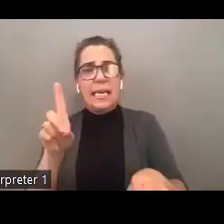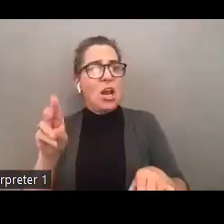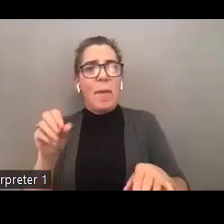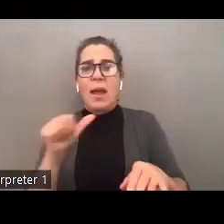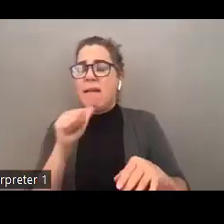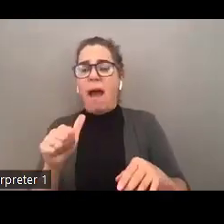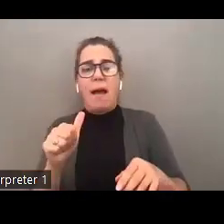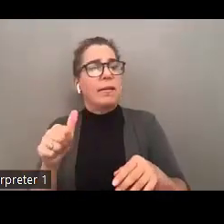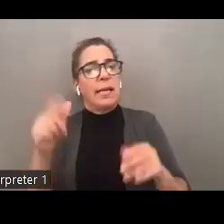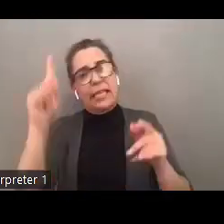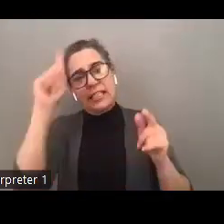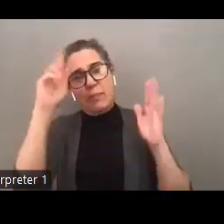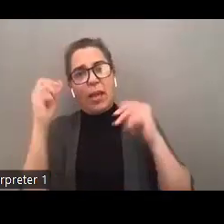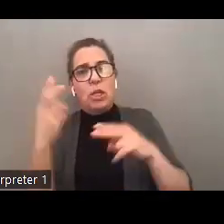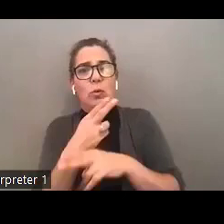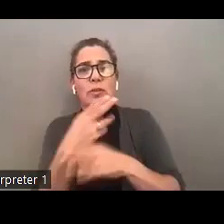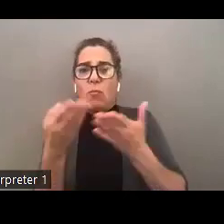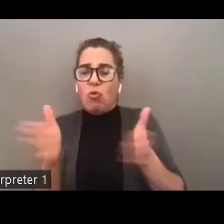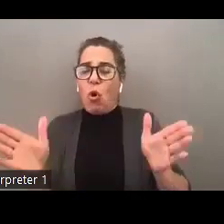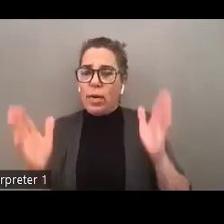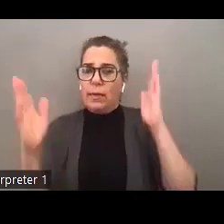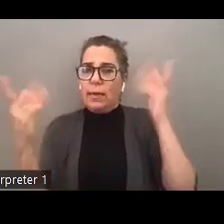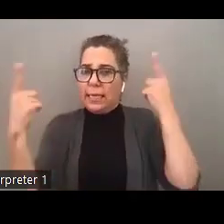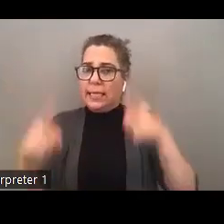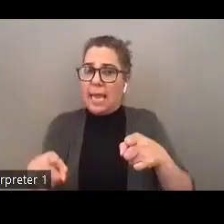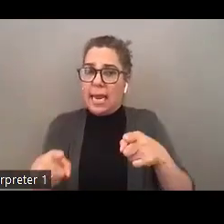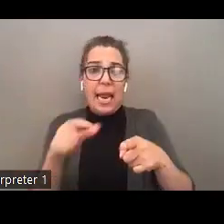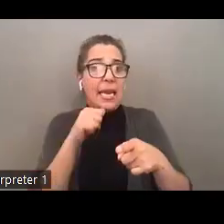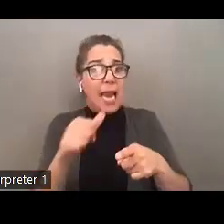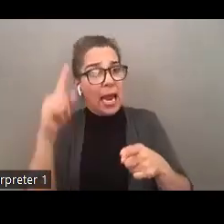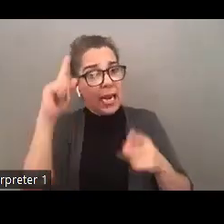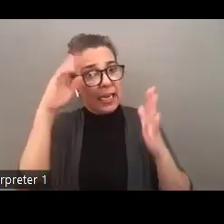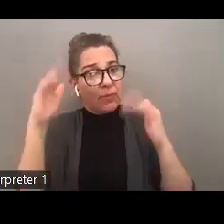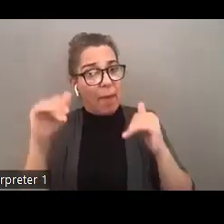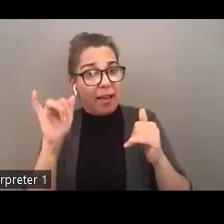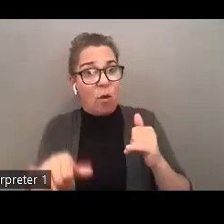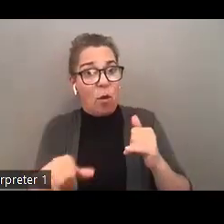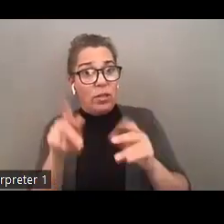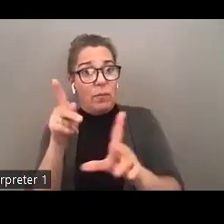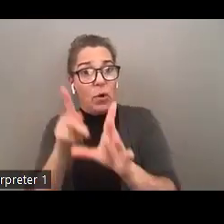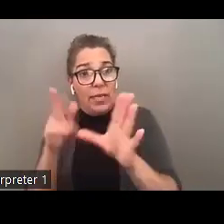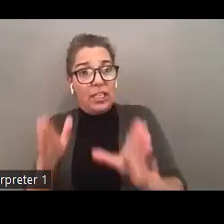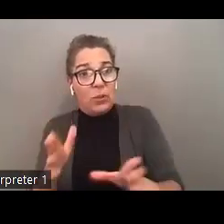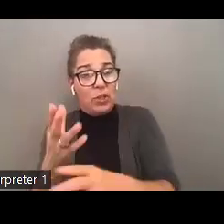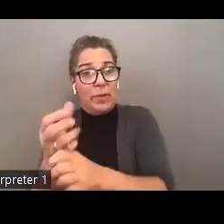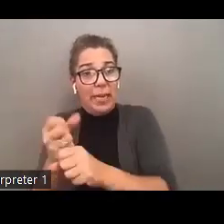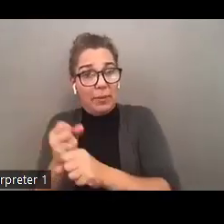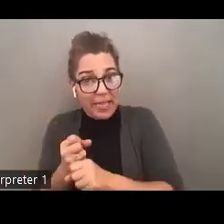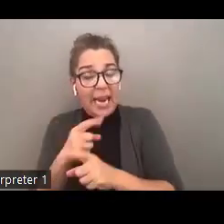and does not set the expectation that the informed consent given by participants should be obtained in any particular way.